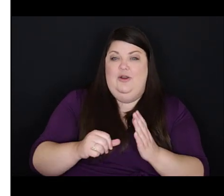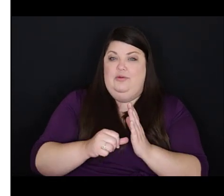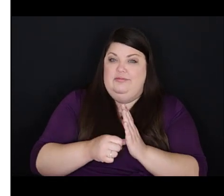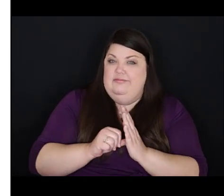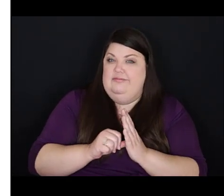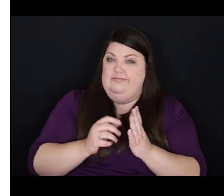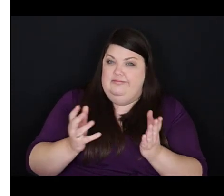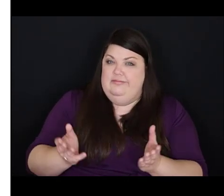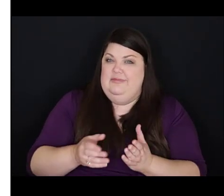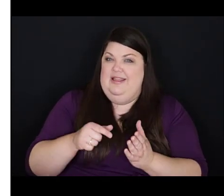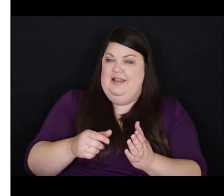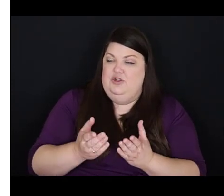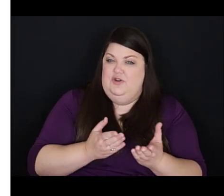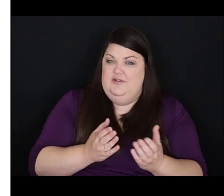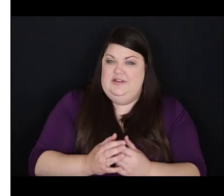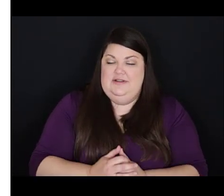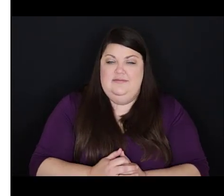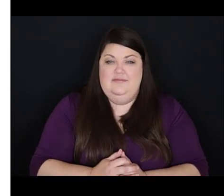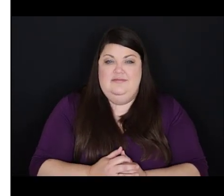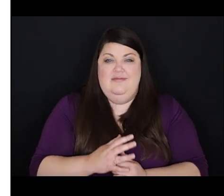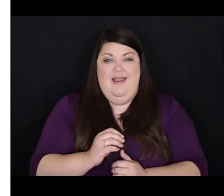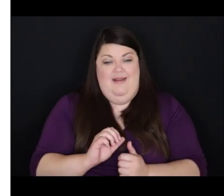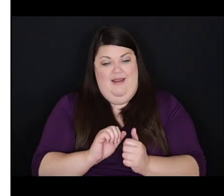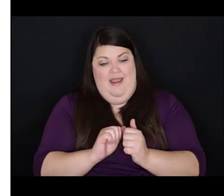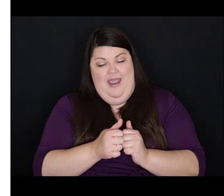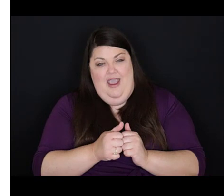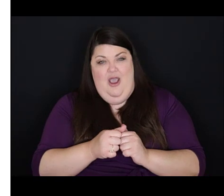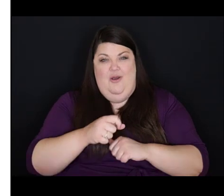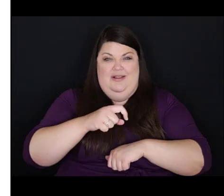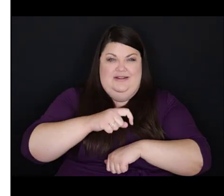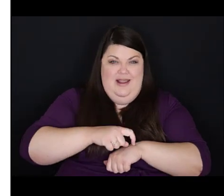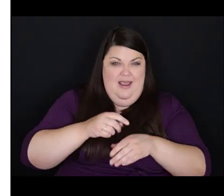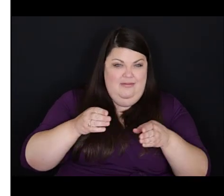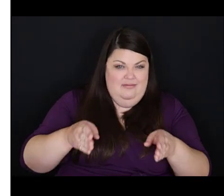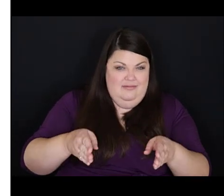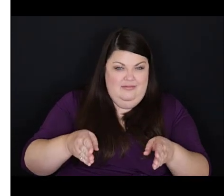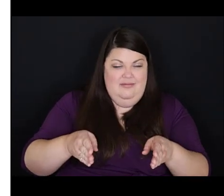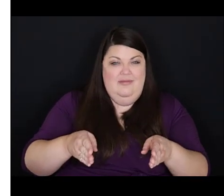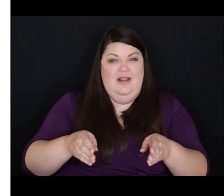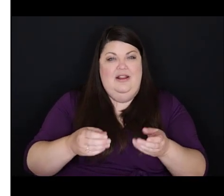and the manner and timing of the transition from supported to extended services.